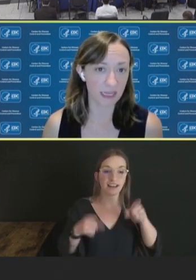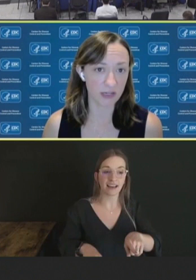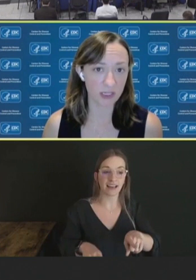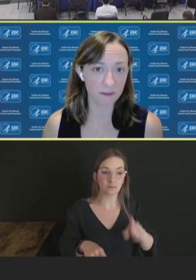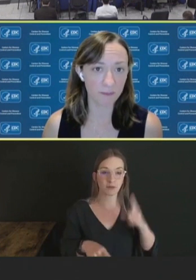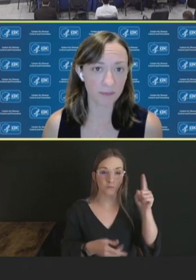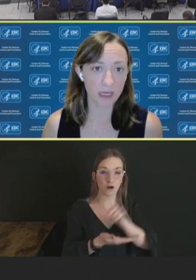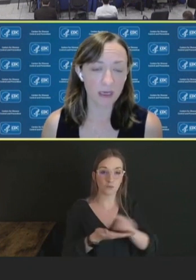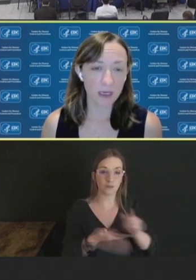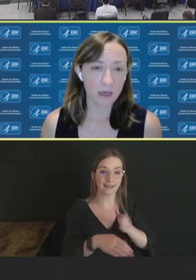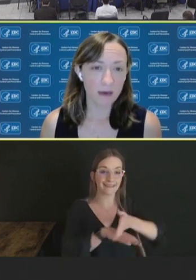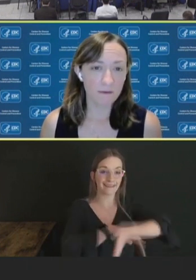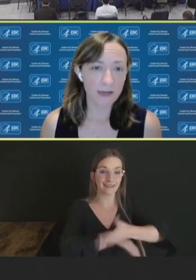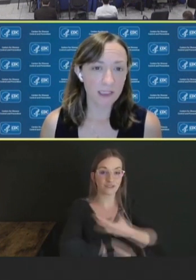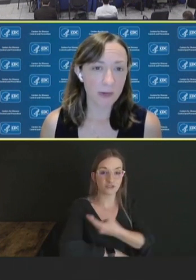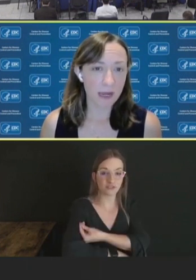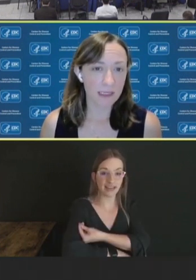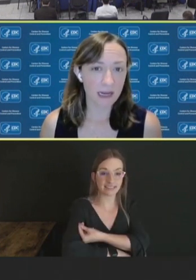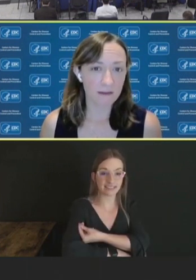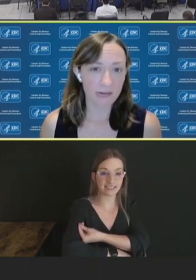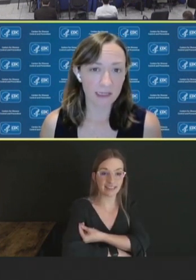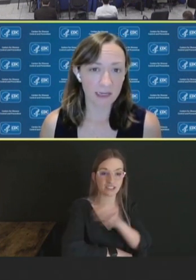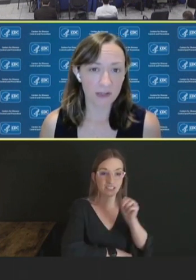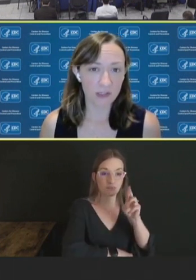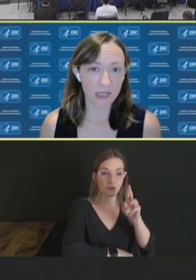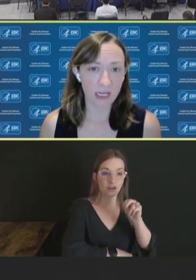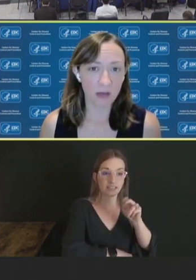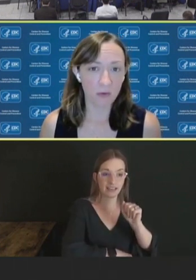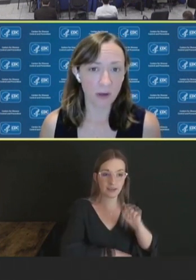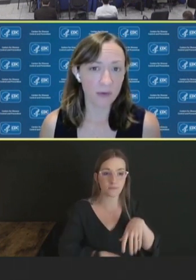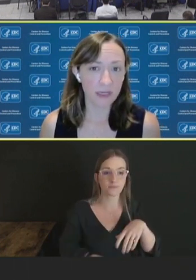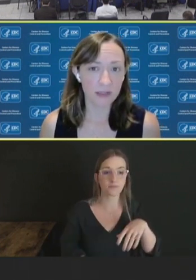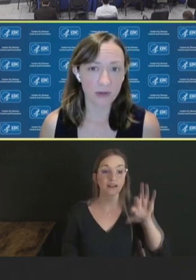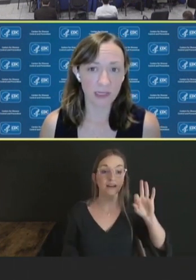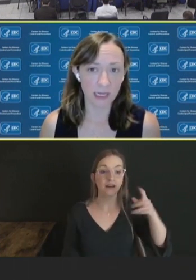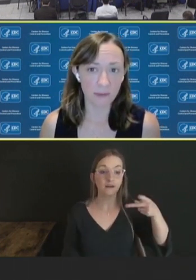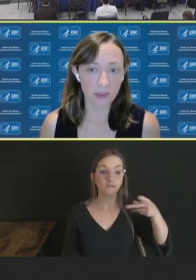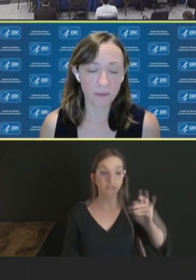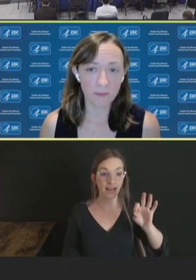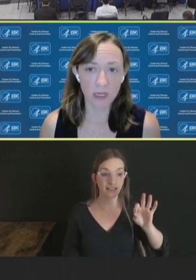Pfizer-BioNTech vaccination alone is shown in light blue.